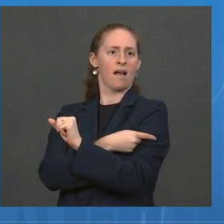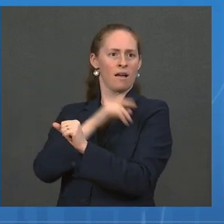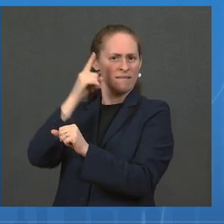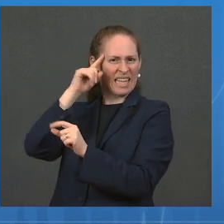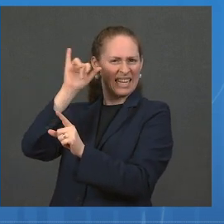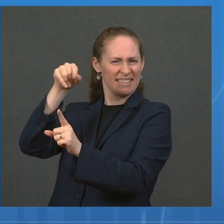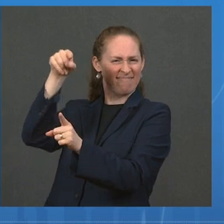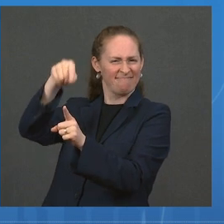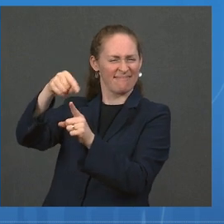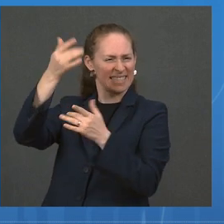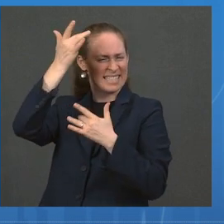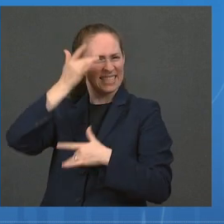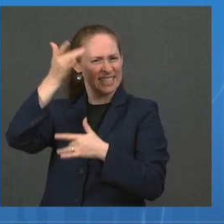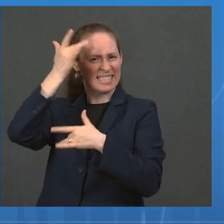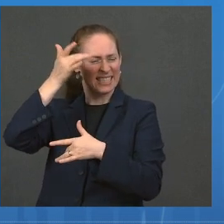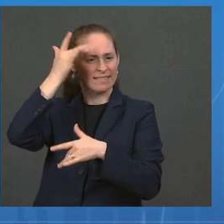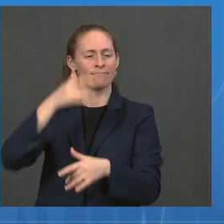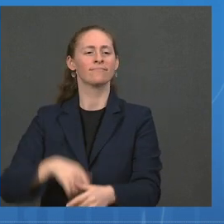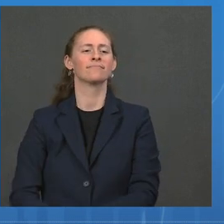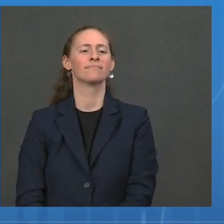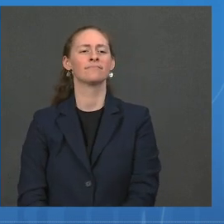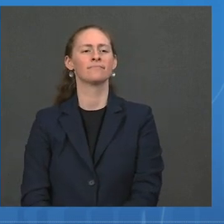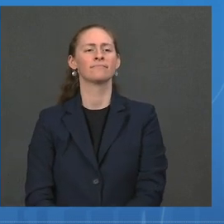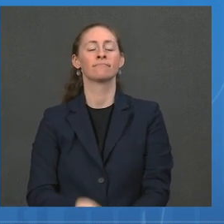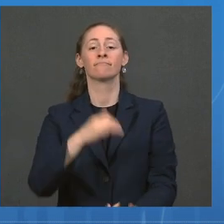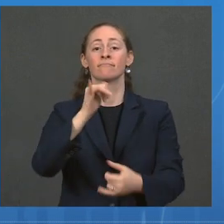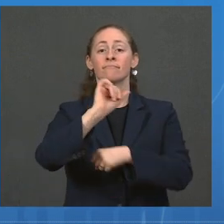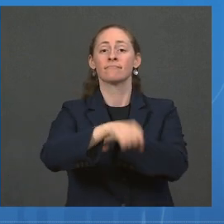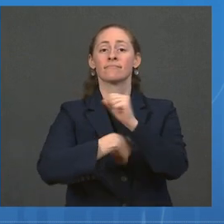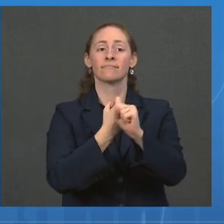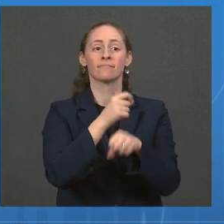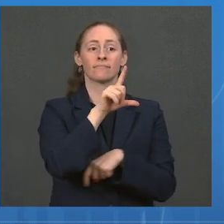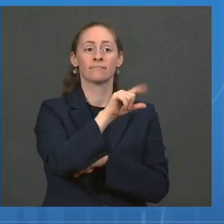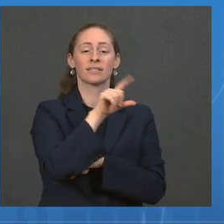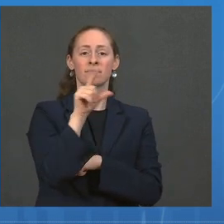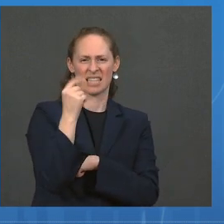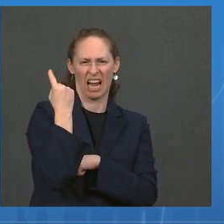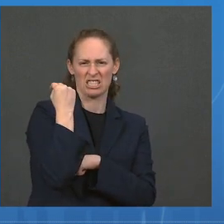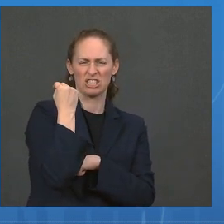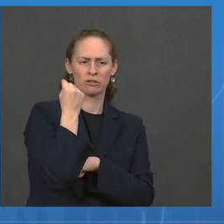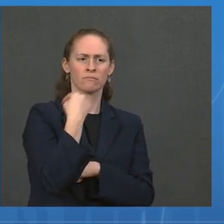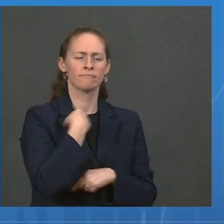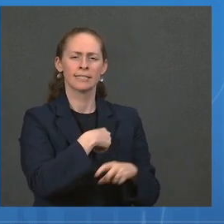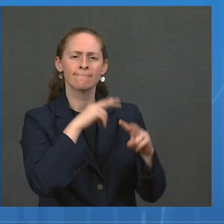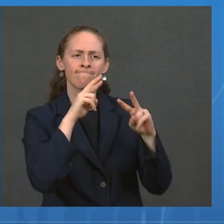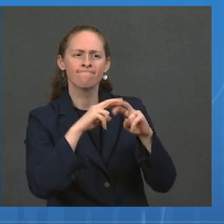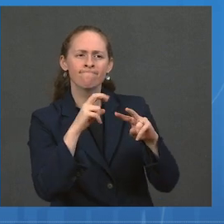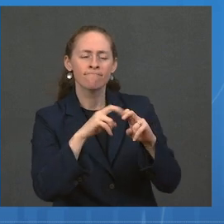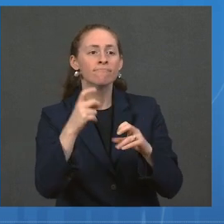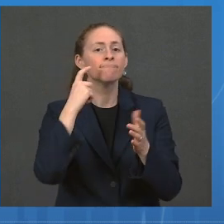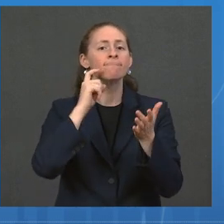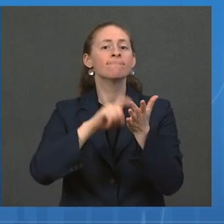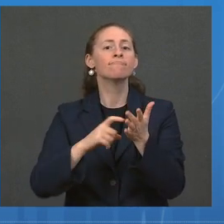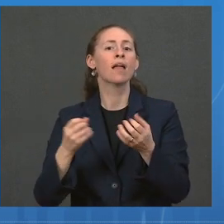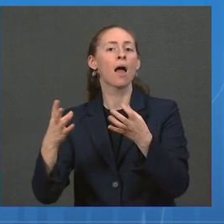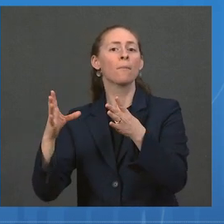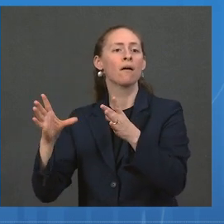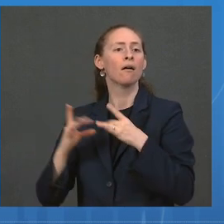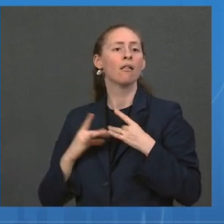And look at the 2020 -- namely, last year -- reported cases of each of those diseases.